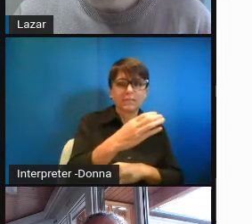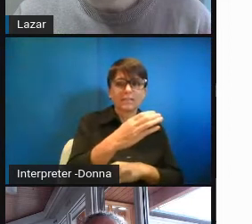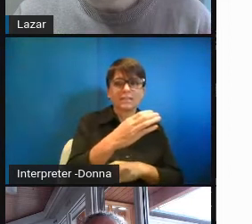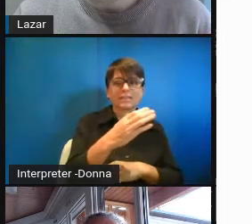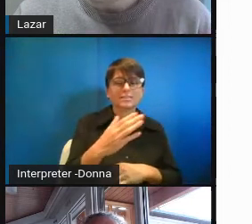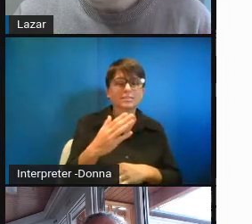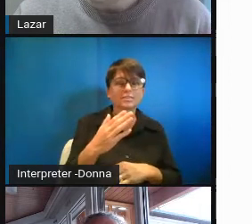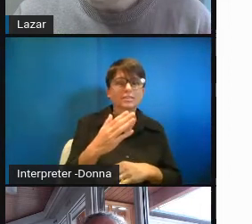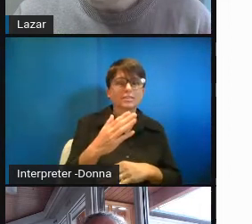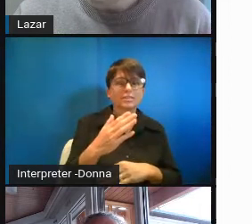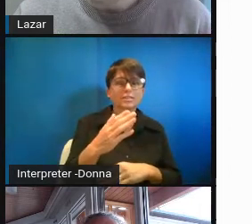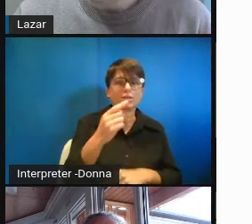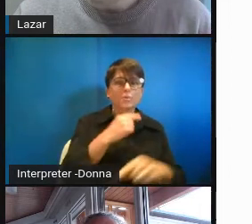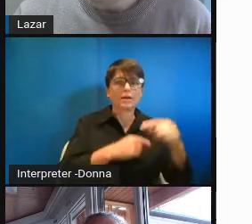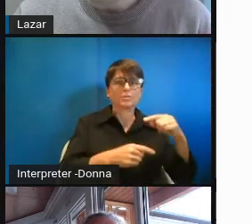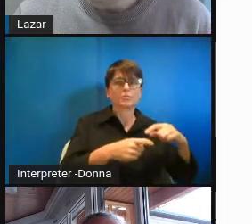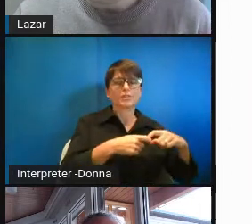[screen reader] Yes.